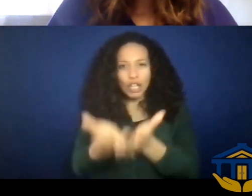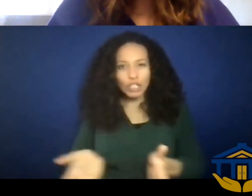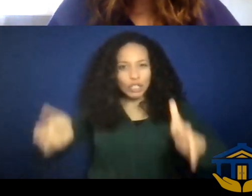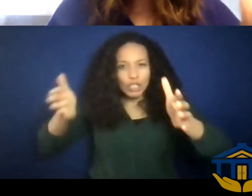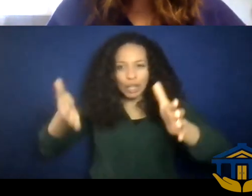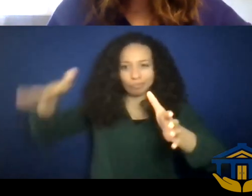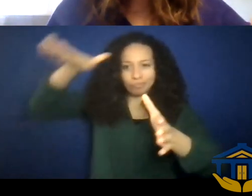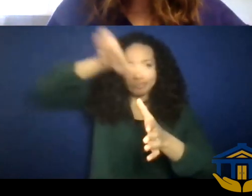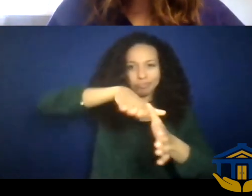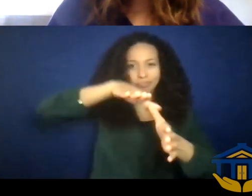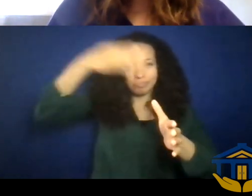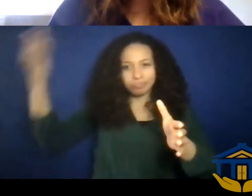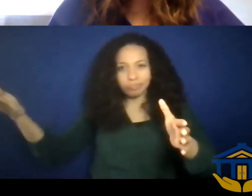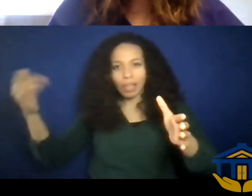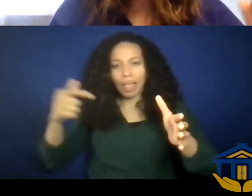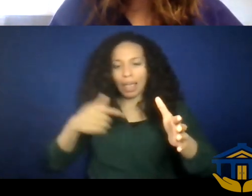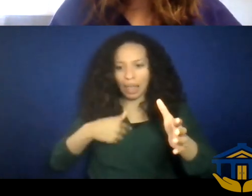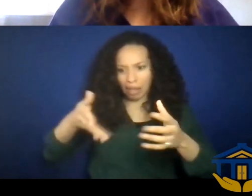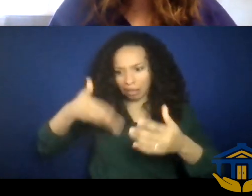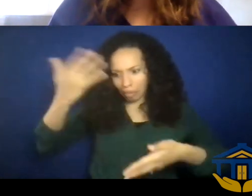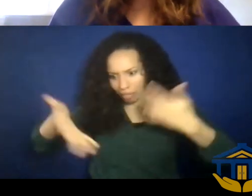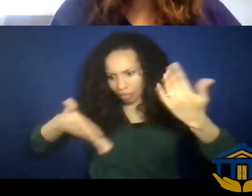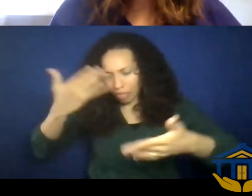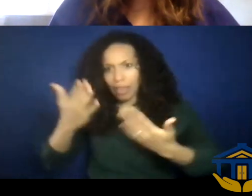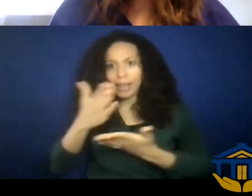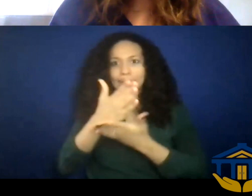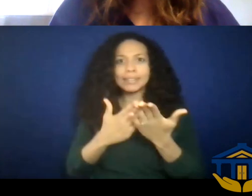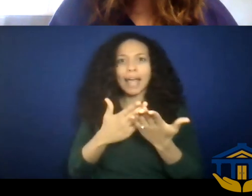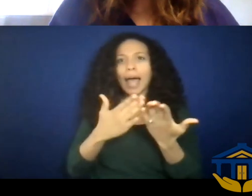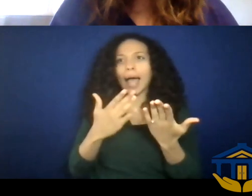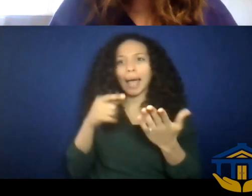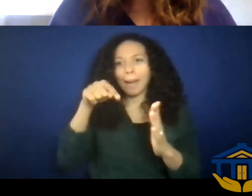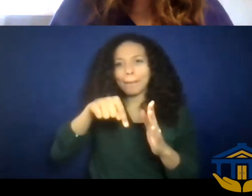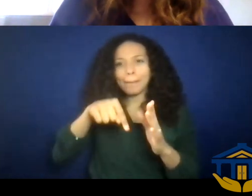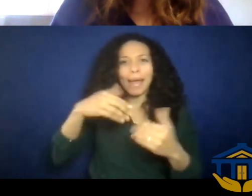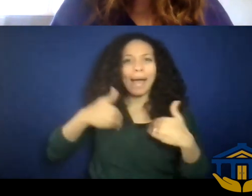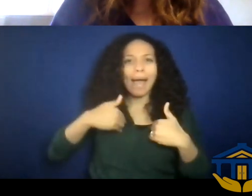cards with glitter falling off that students have made in class which is very adorable and